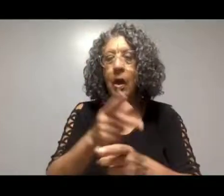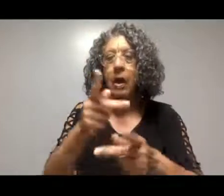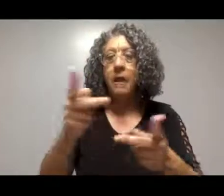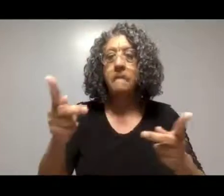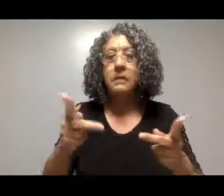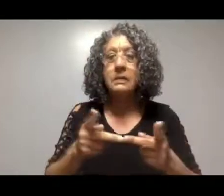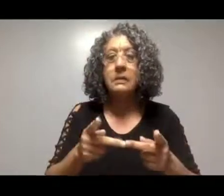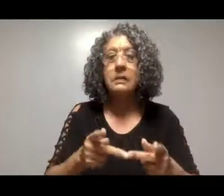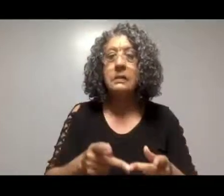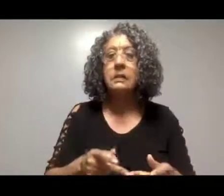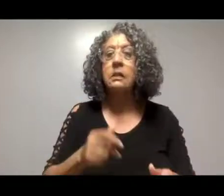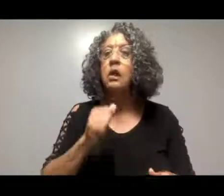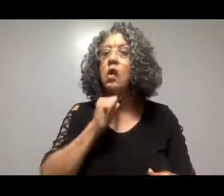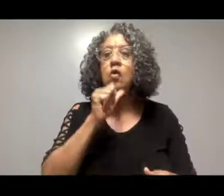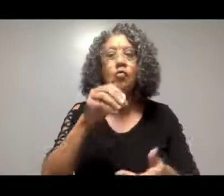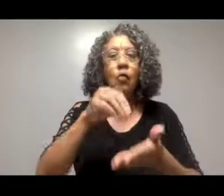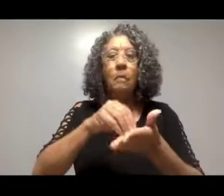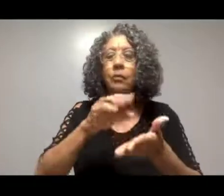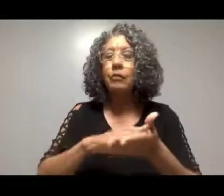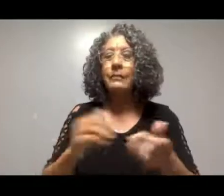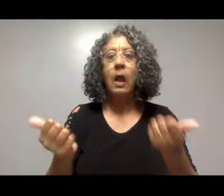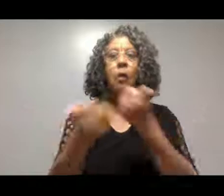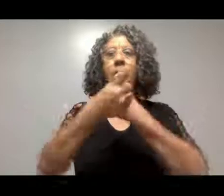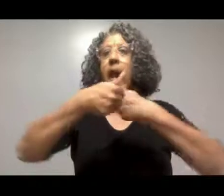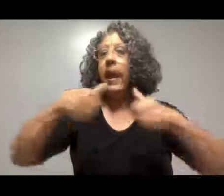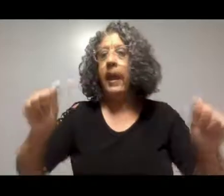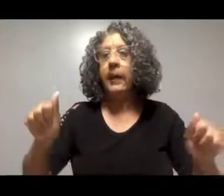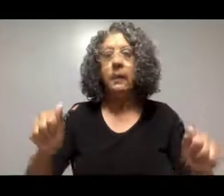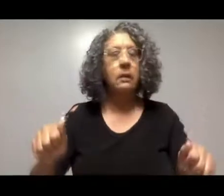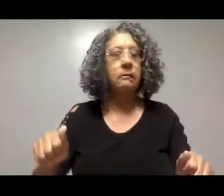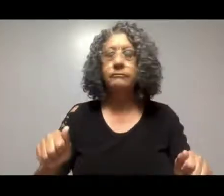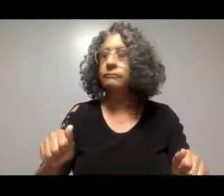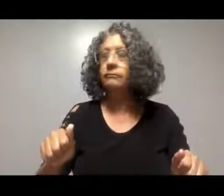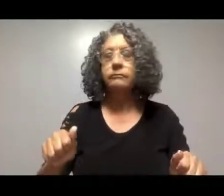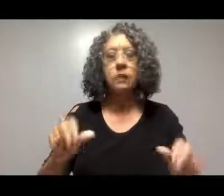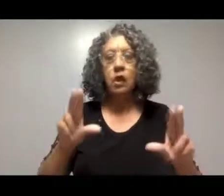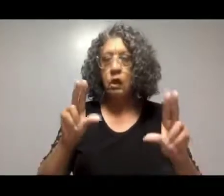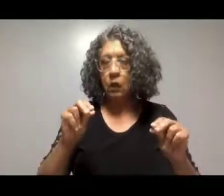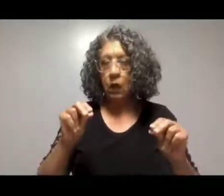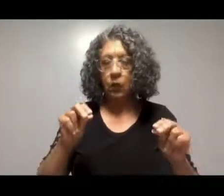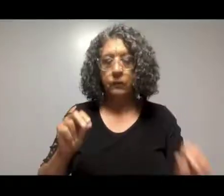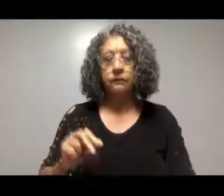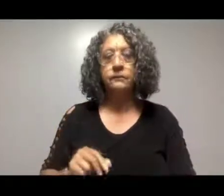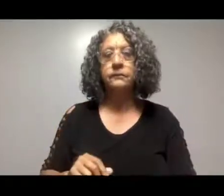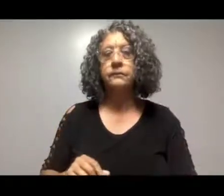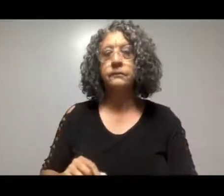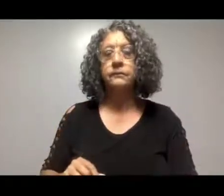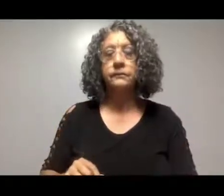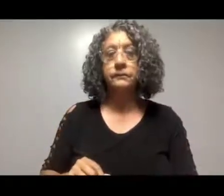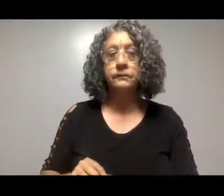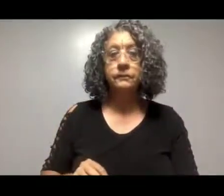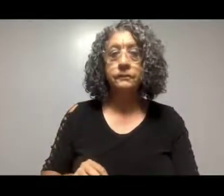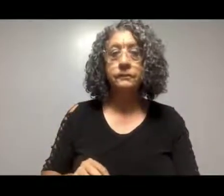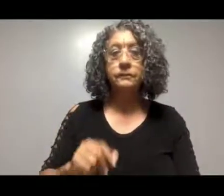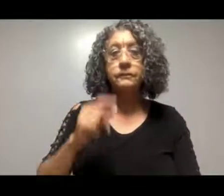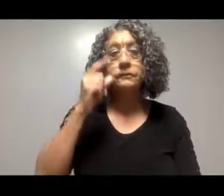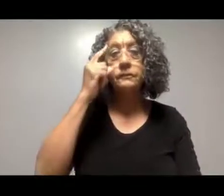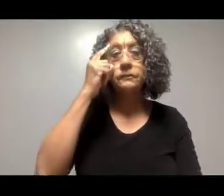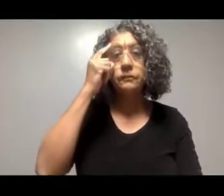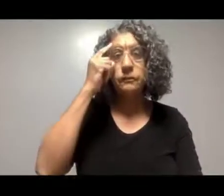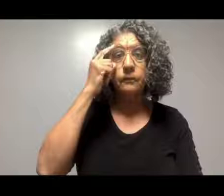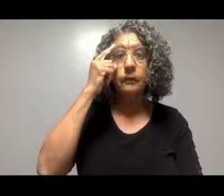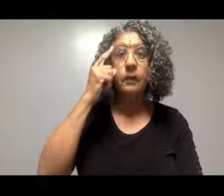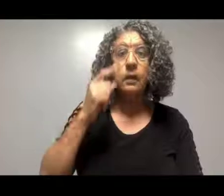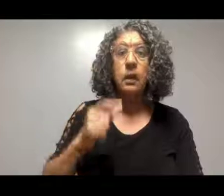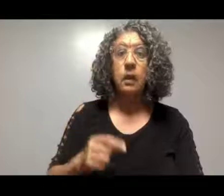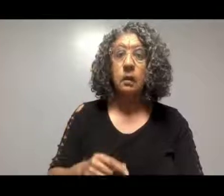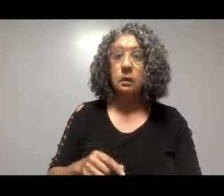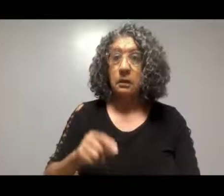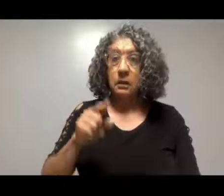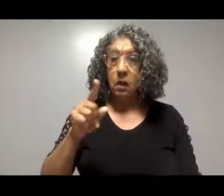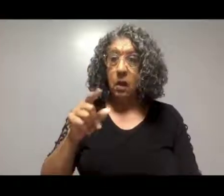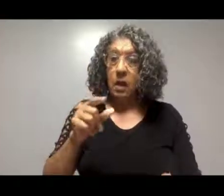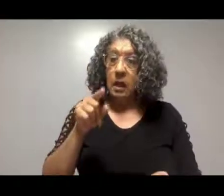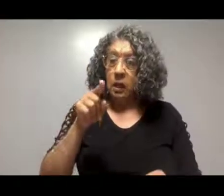Make sure you put down the name of the position. You applied for do not put down "any".